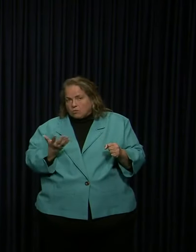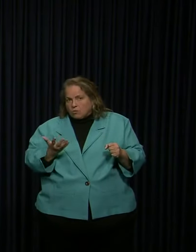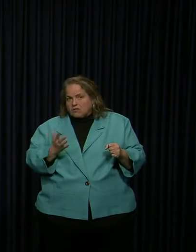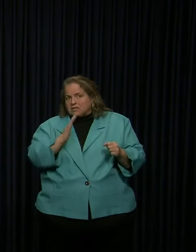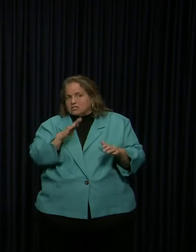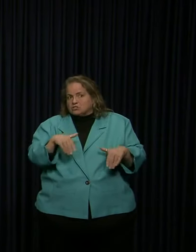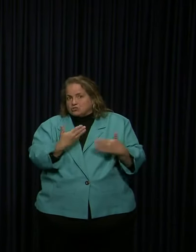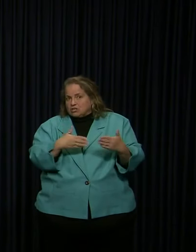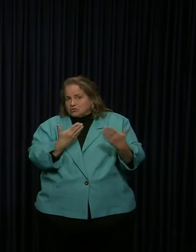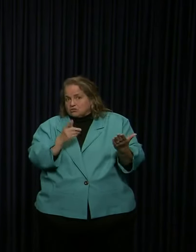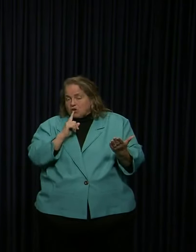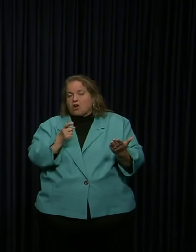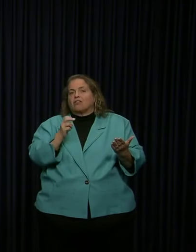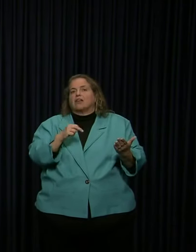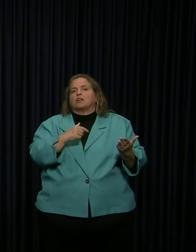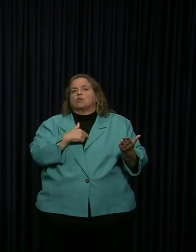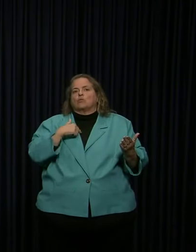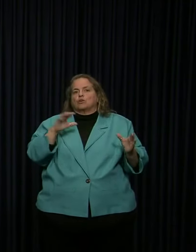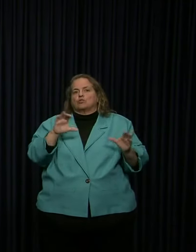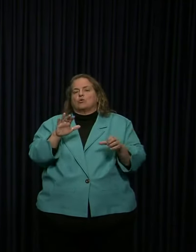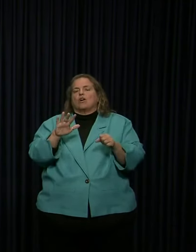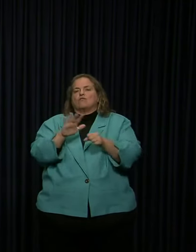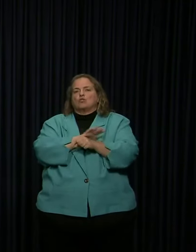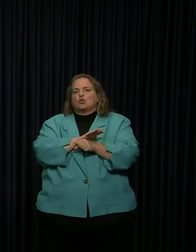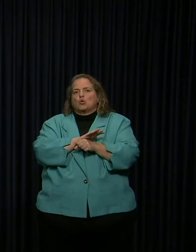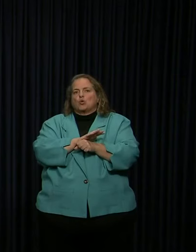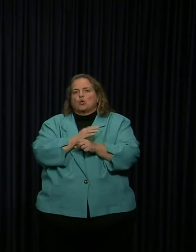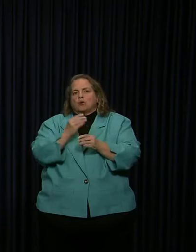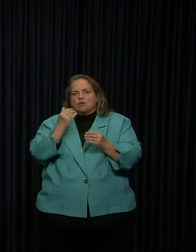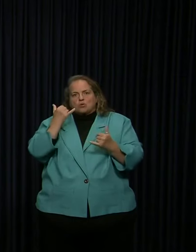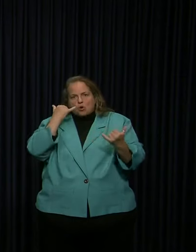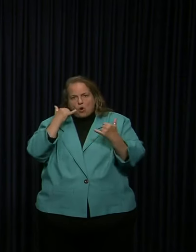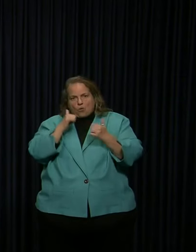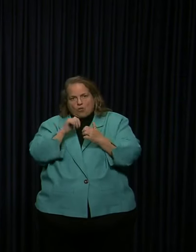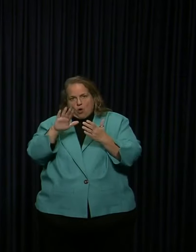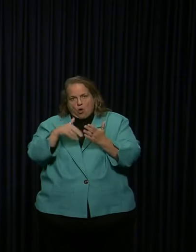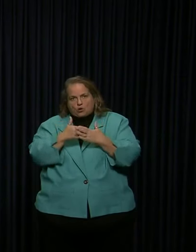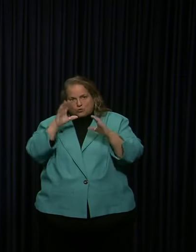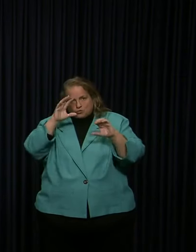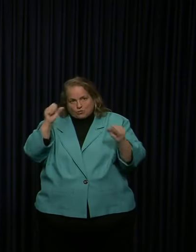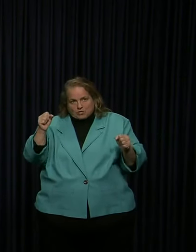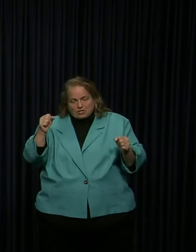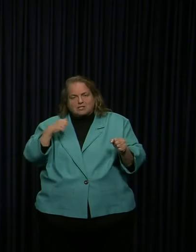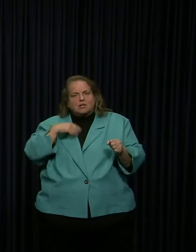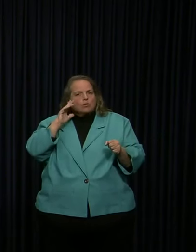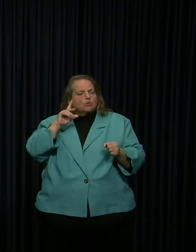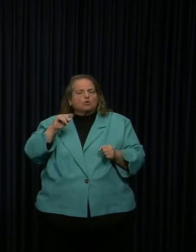GOING TO MAKE ANYBODY LOSE